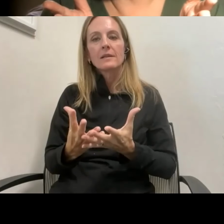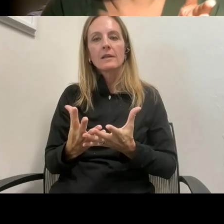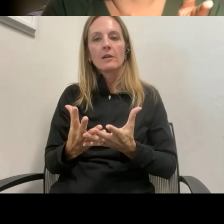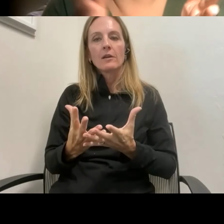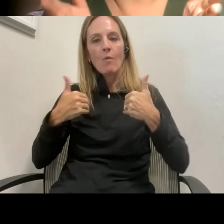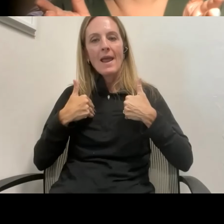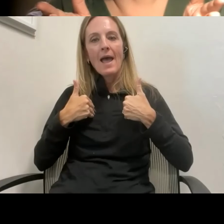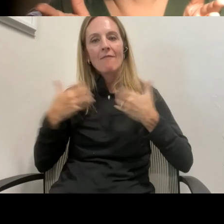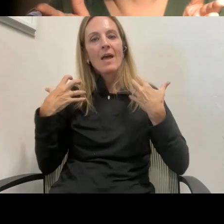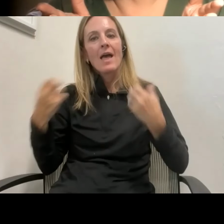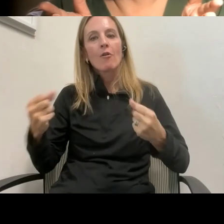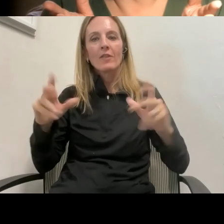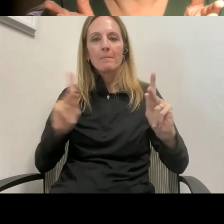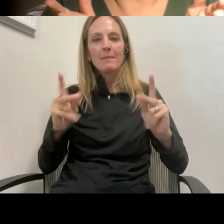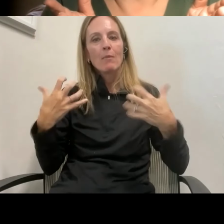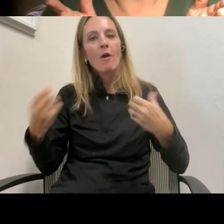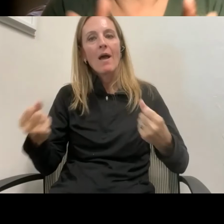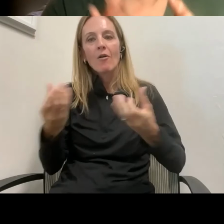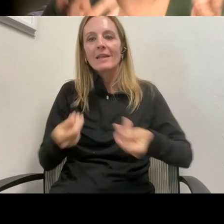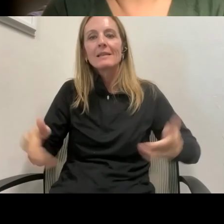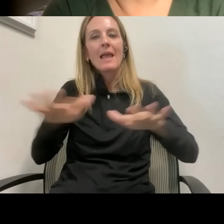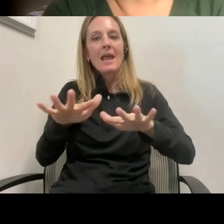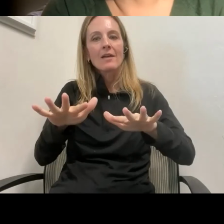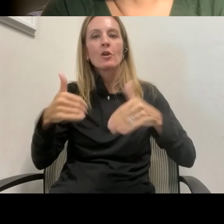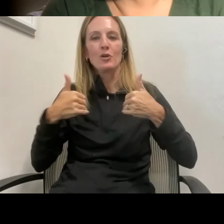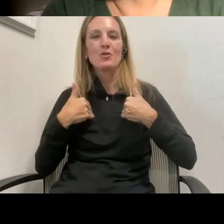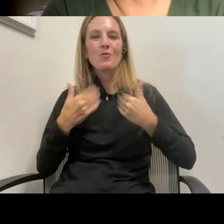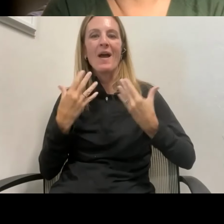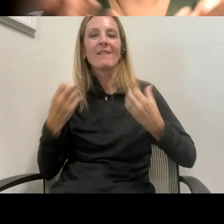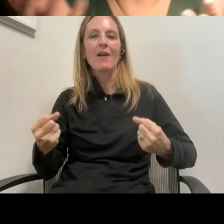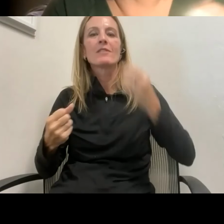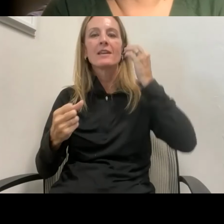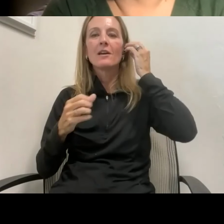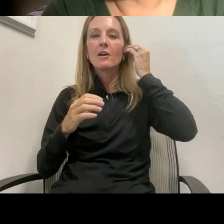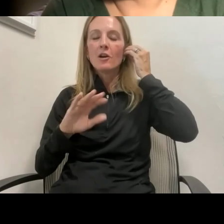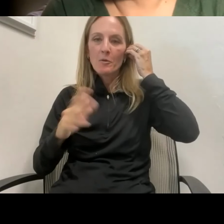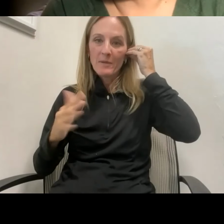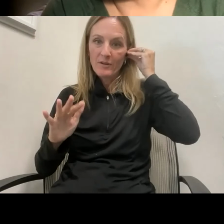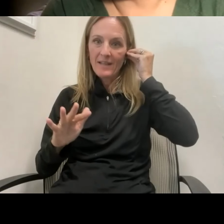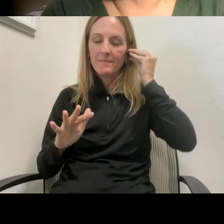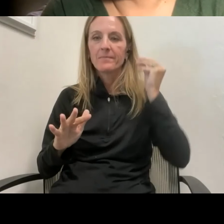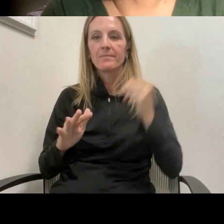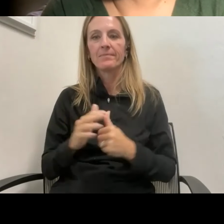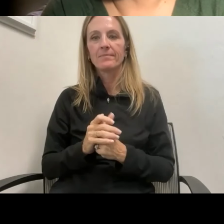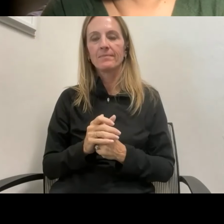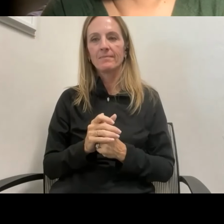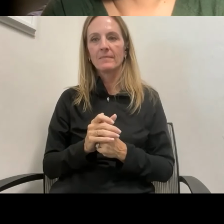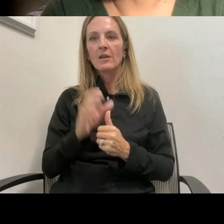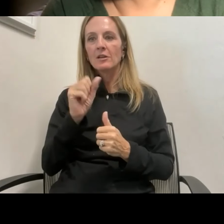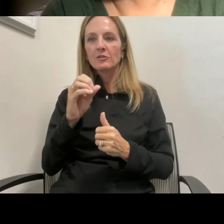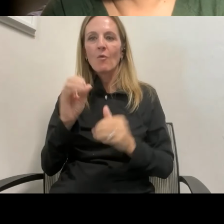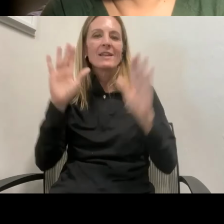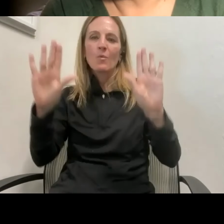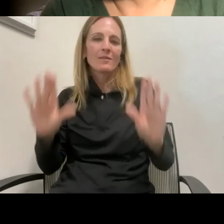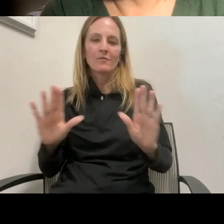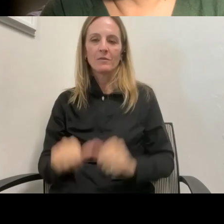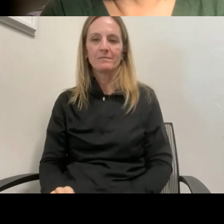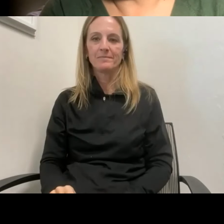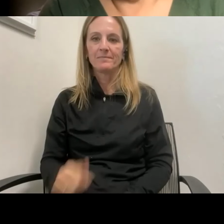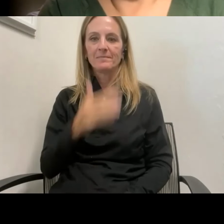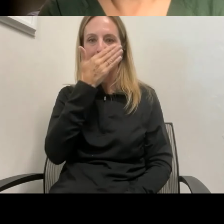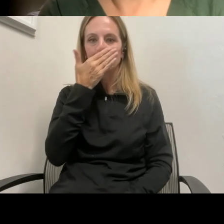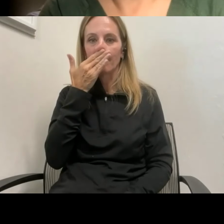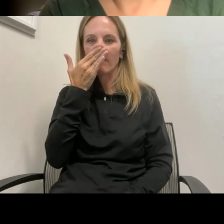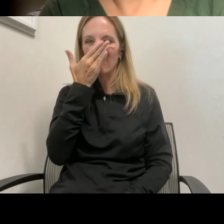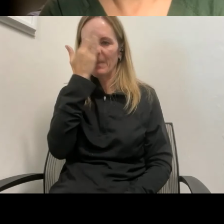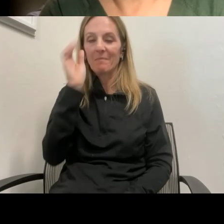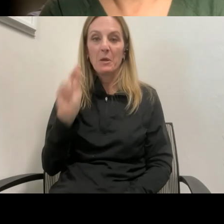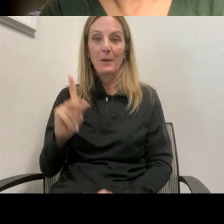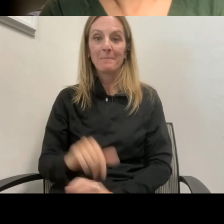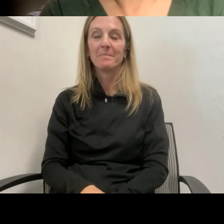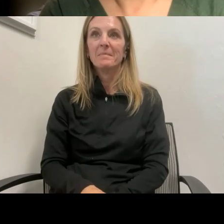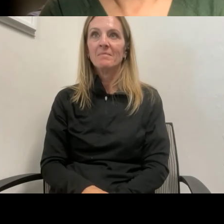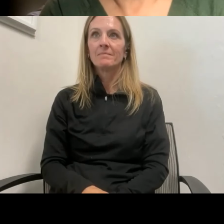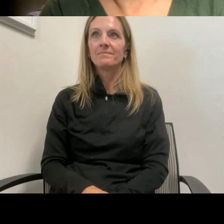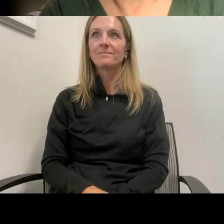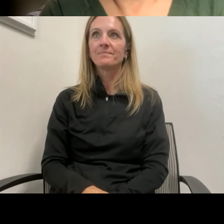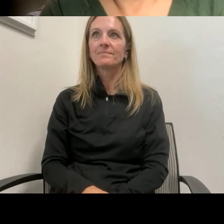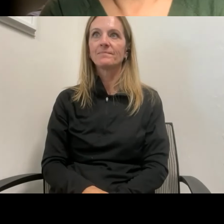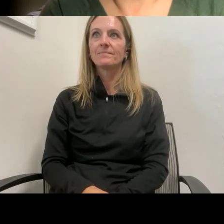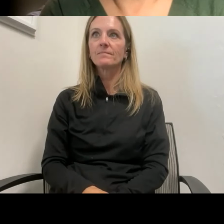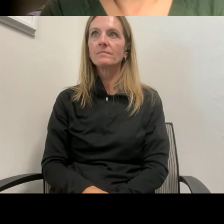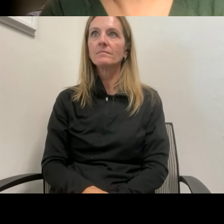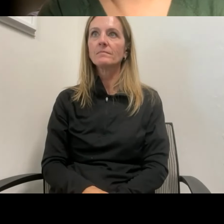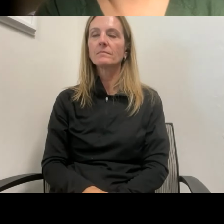healthy community, then our resilience naturally comes forward and how wonderful that is. Okay